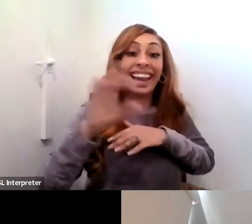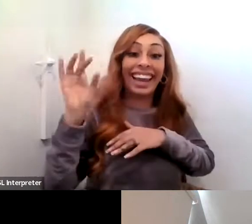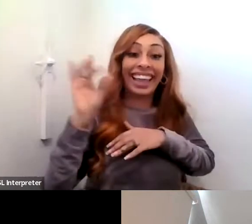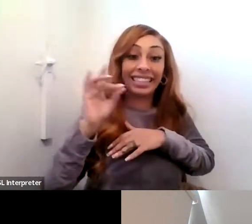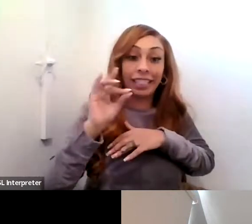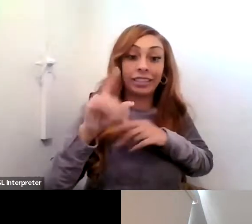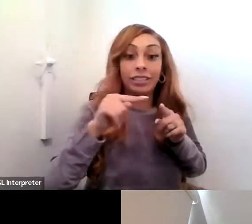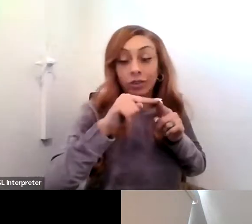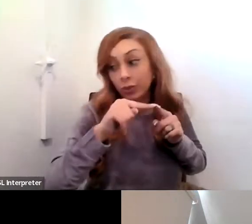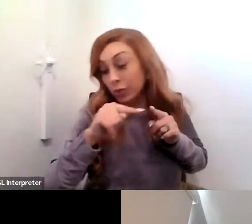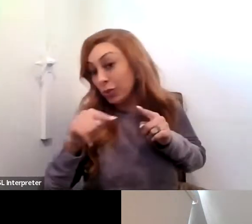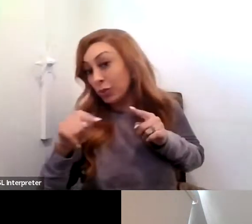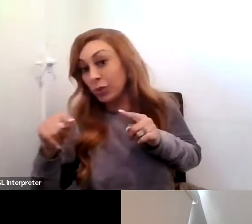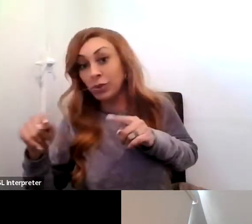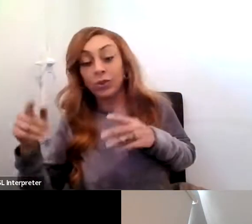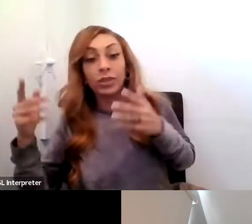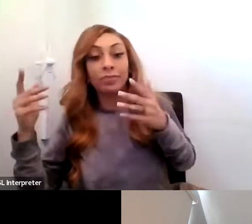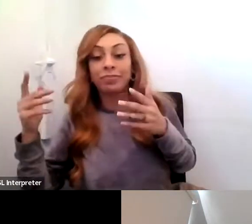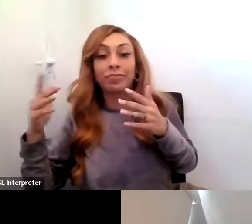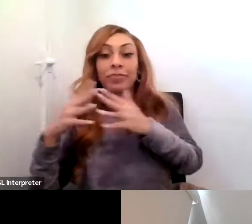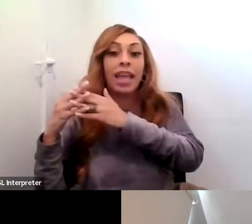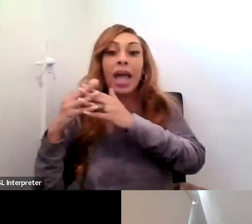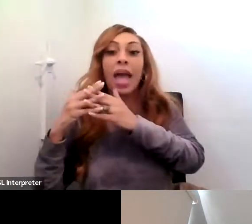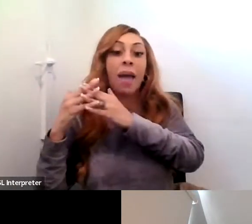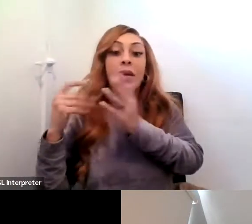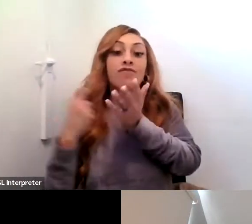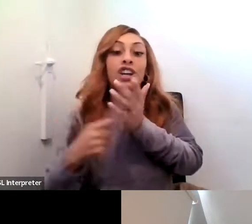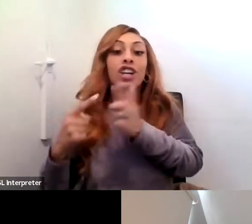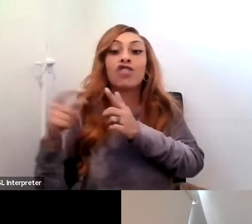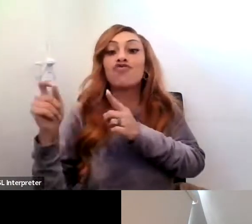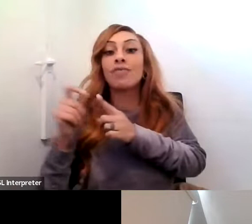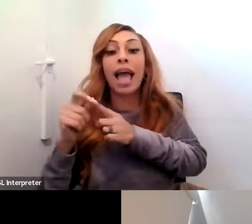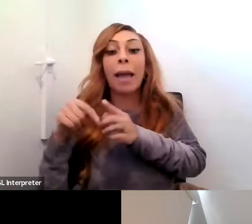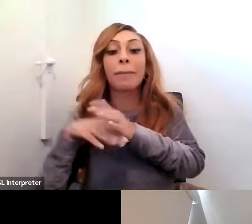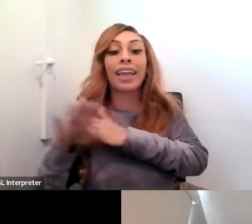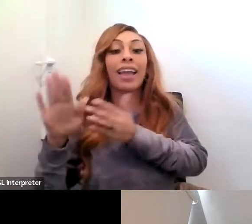all the way up to the American Rep in Harvard, in the States,